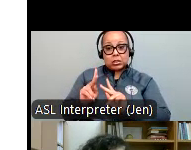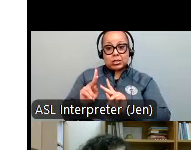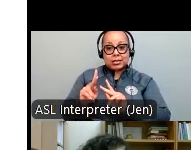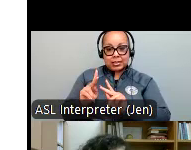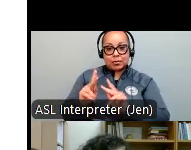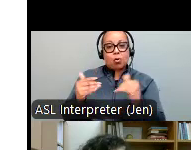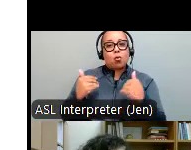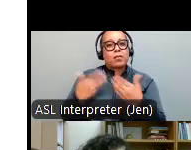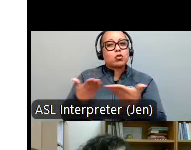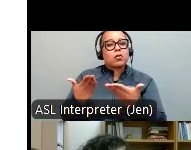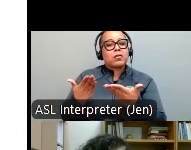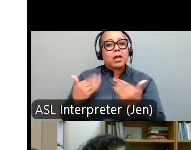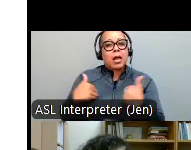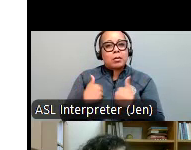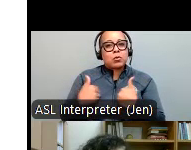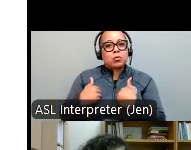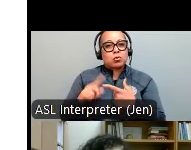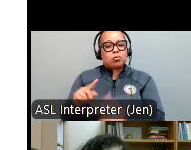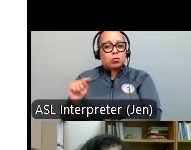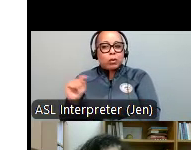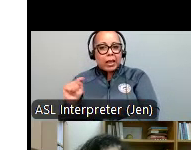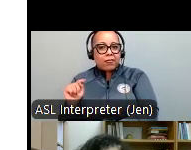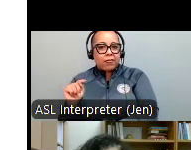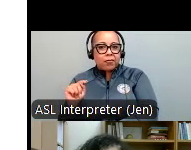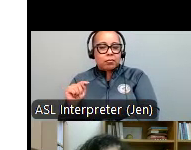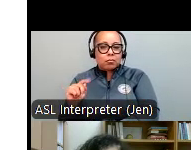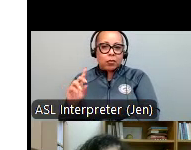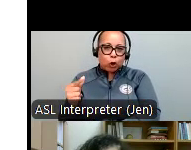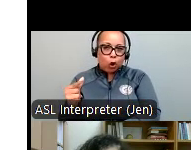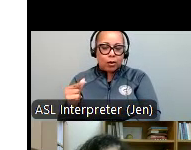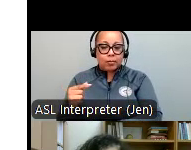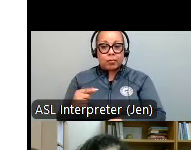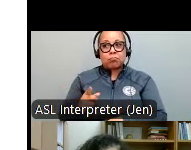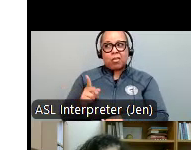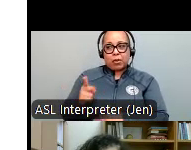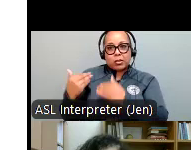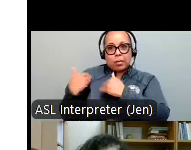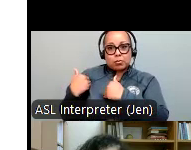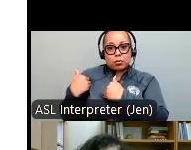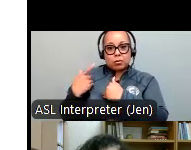have service animals to relieve the dog, and they are responsible then for picking